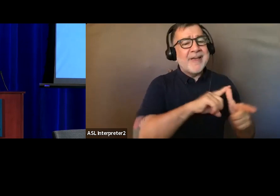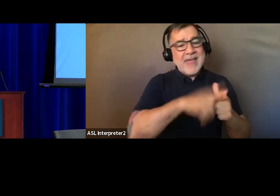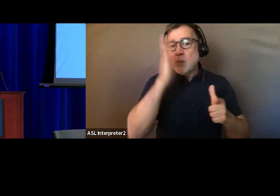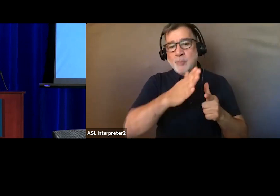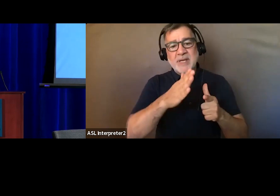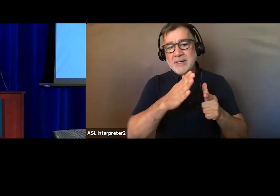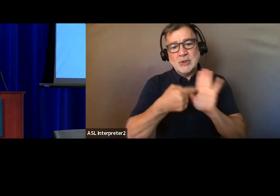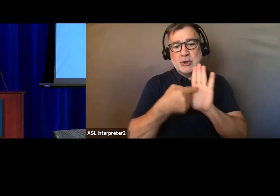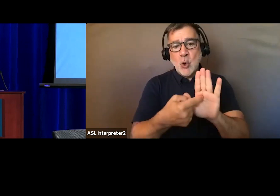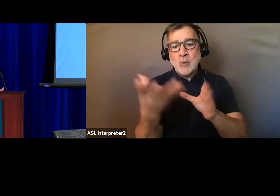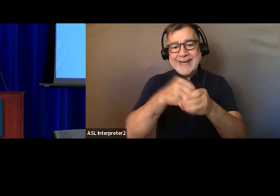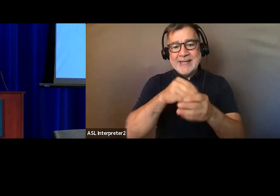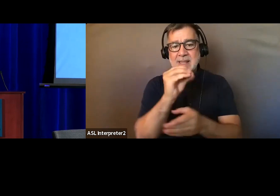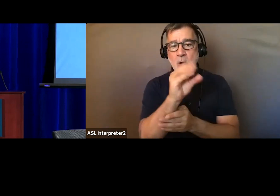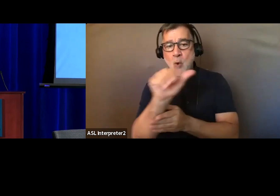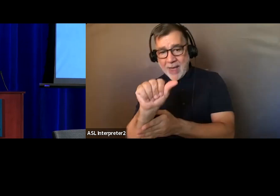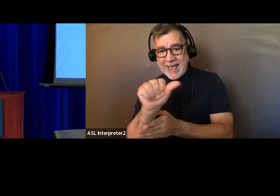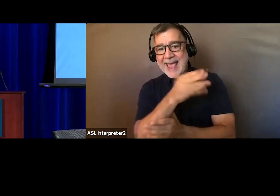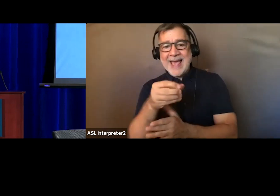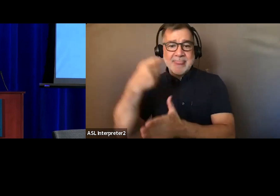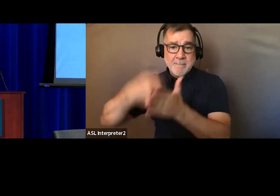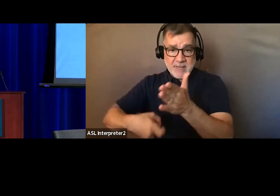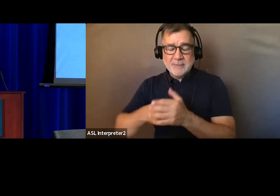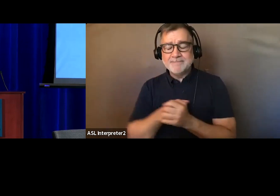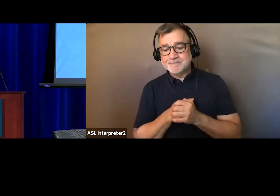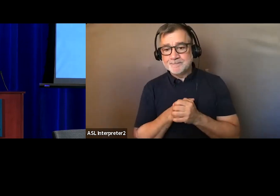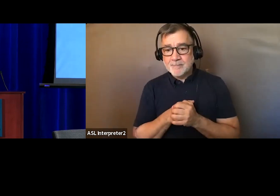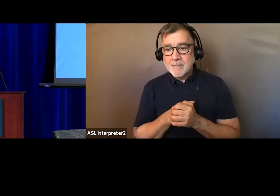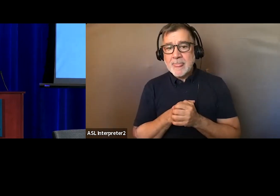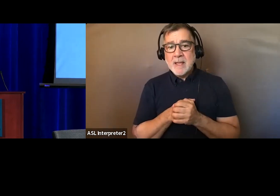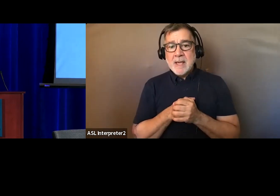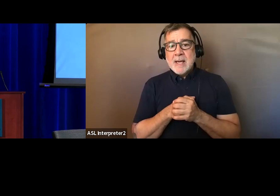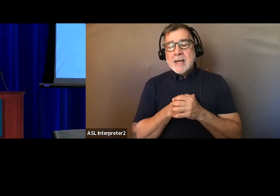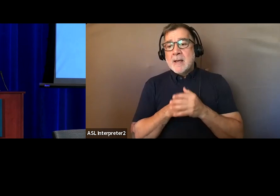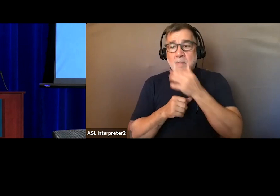Basically, the tenant improvements are approved at the principal amount,